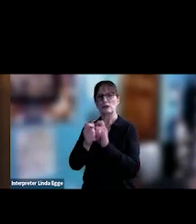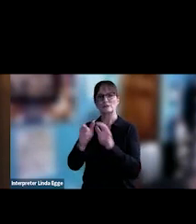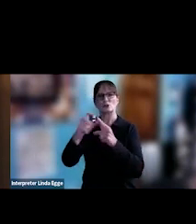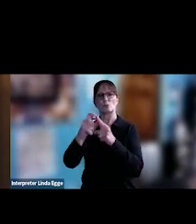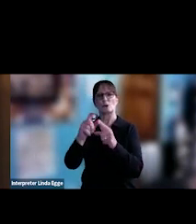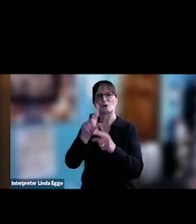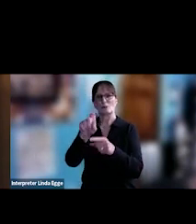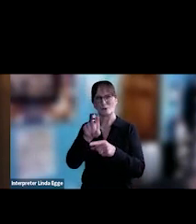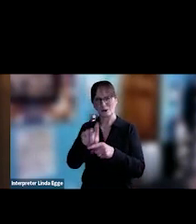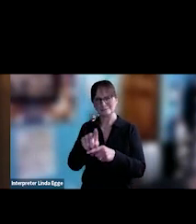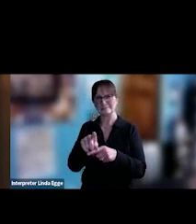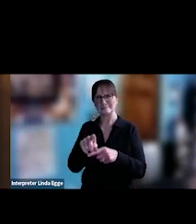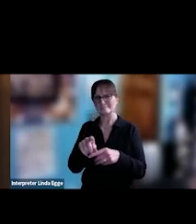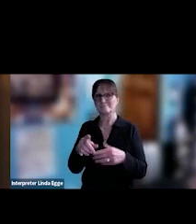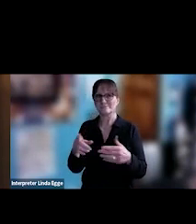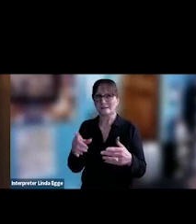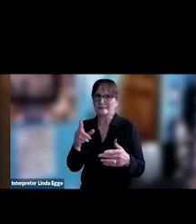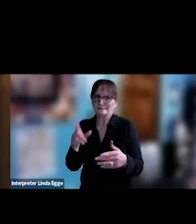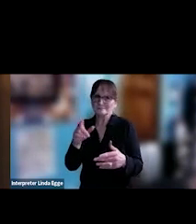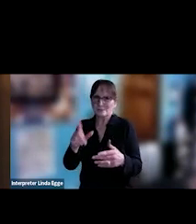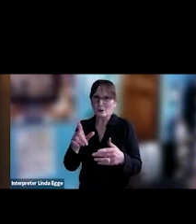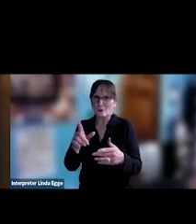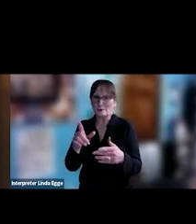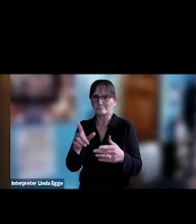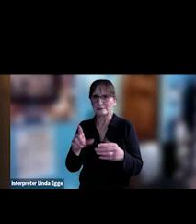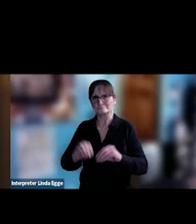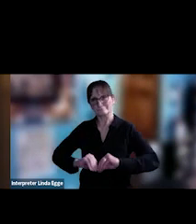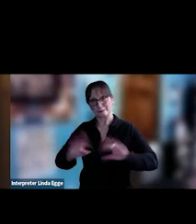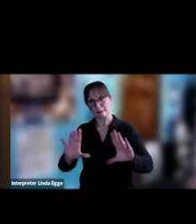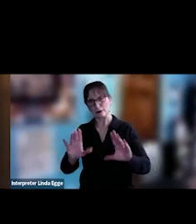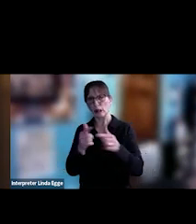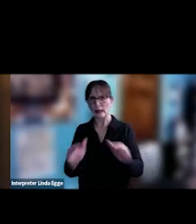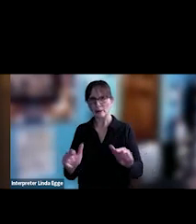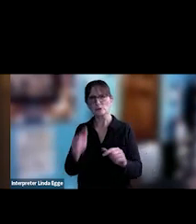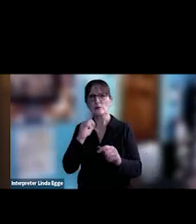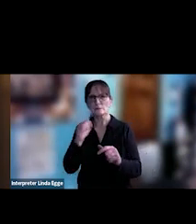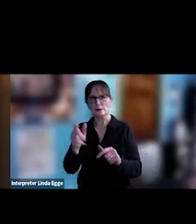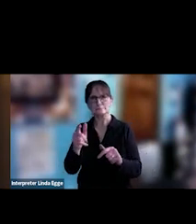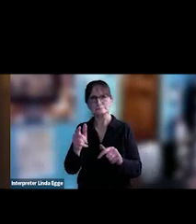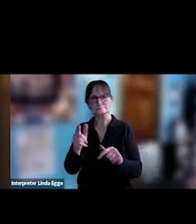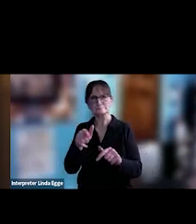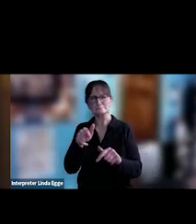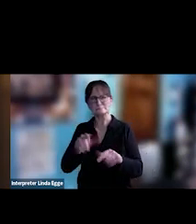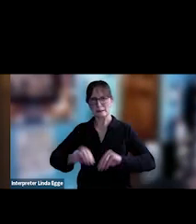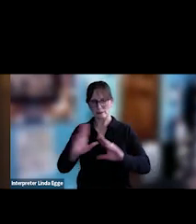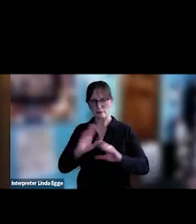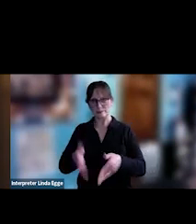so that you know, it would be in plain language and people would understand what they're asking. But SSA feels like this,